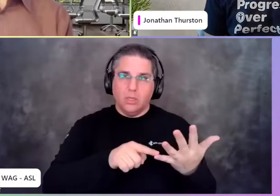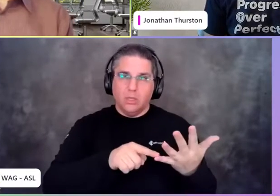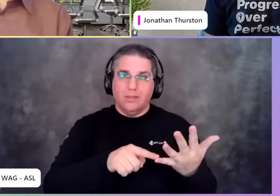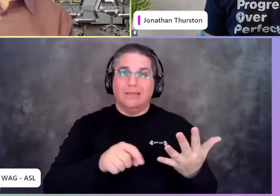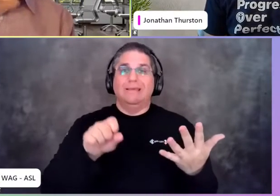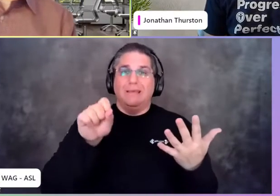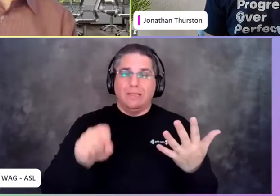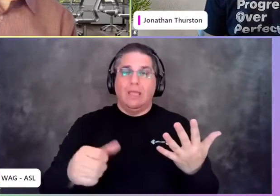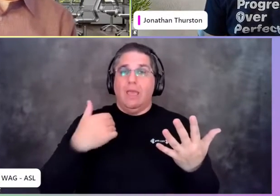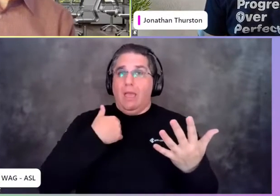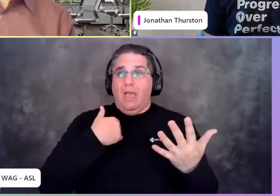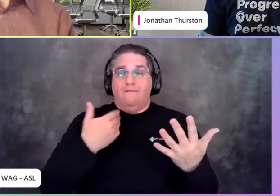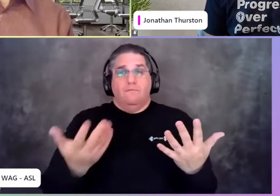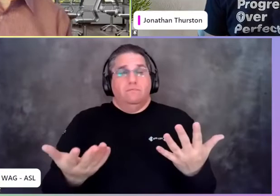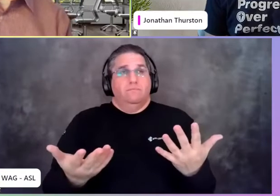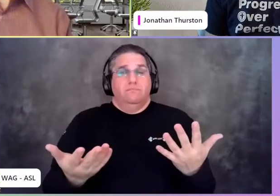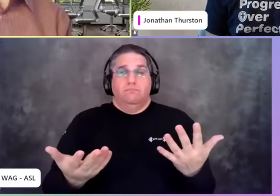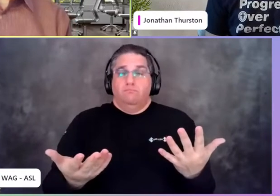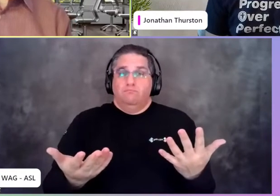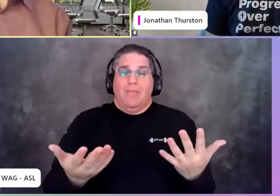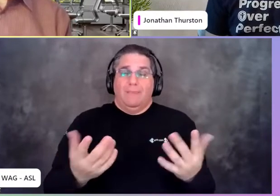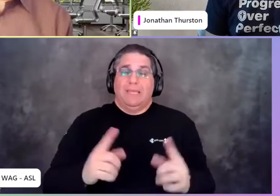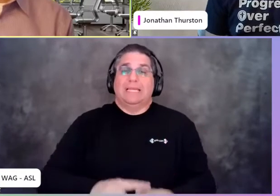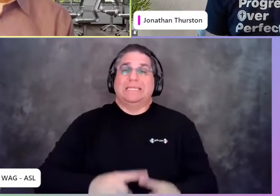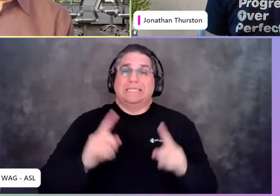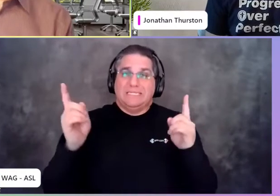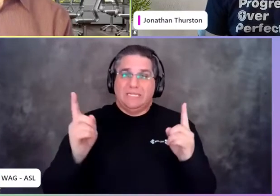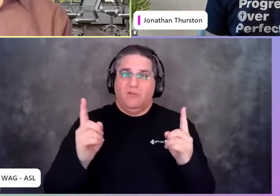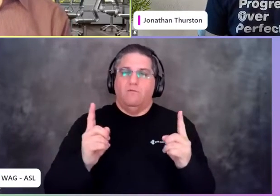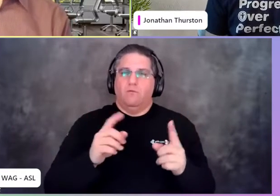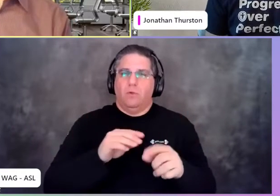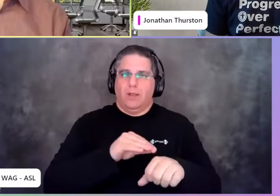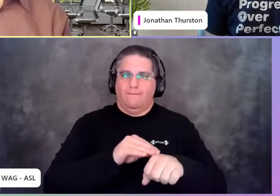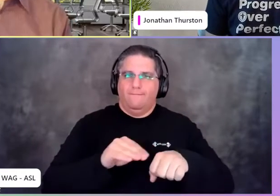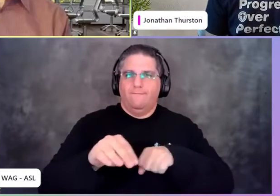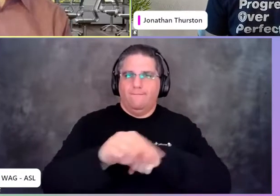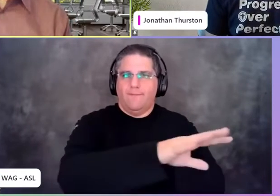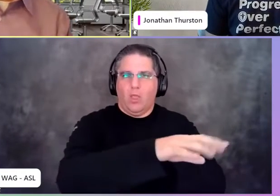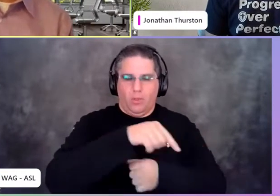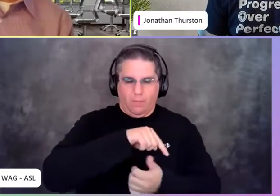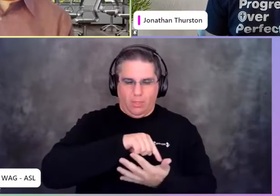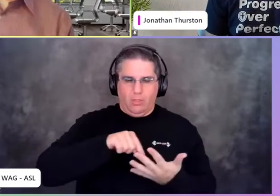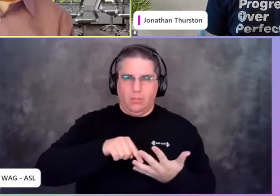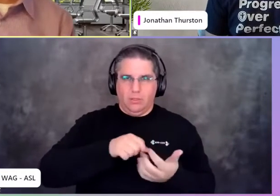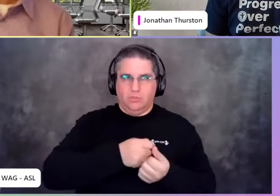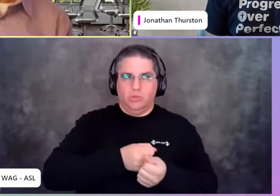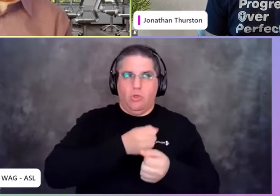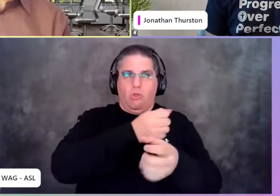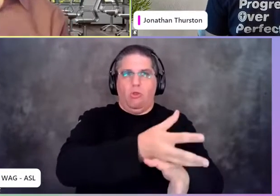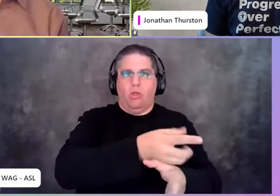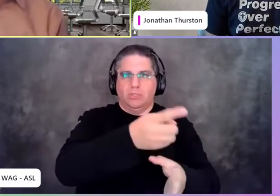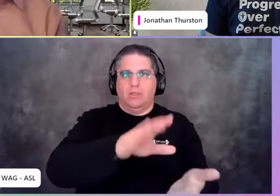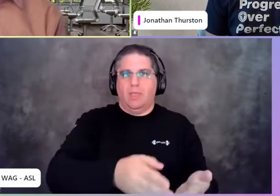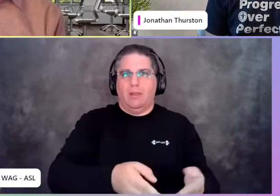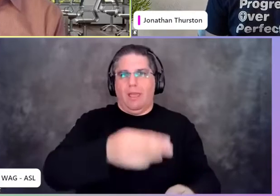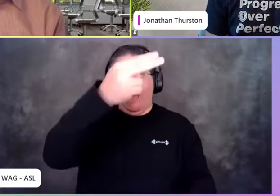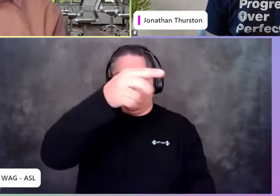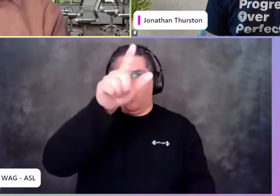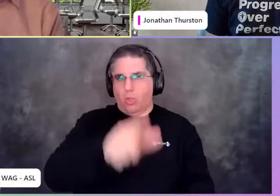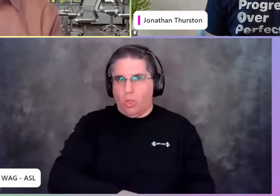Each of these categories that Jonathan is leading us through, it's possible to have one or even a few very